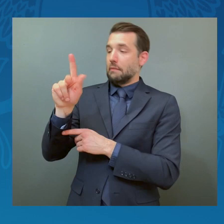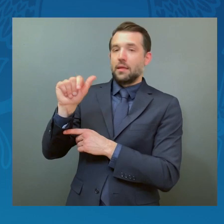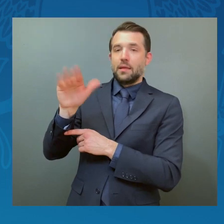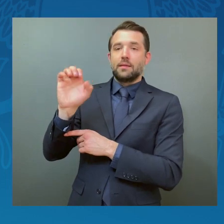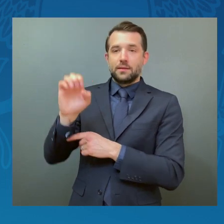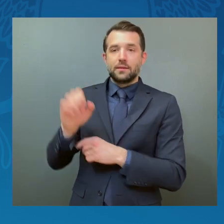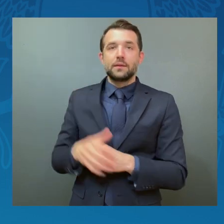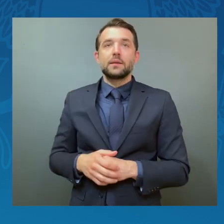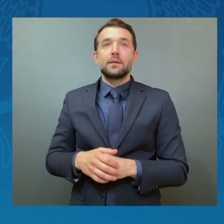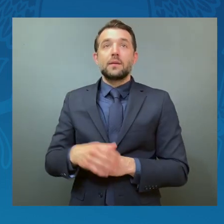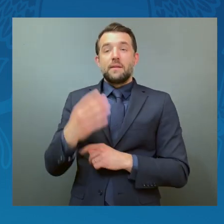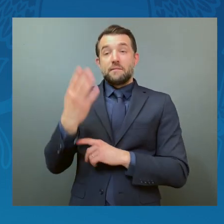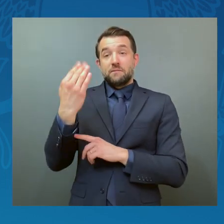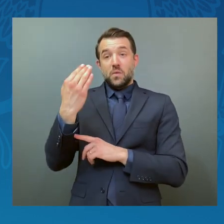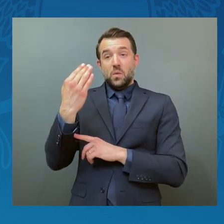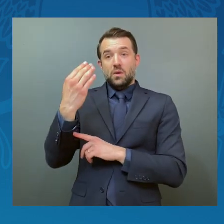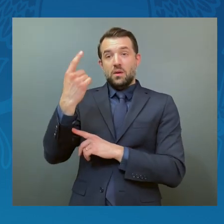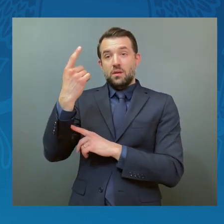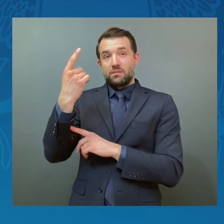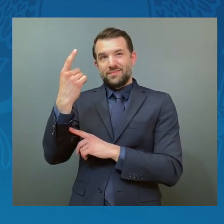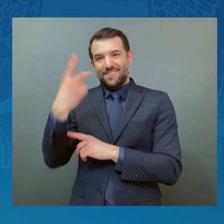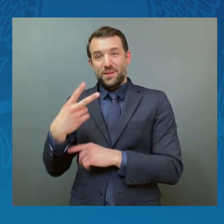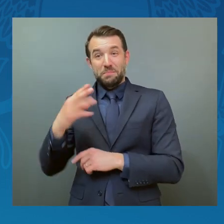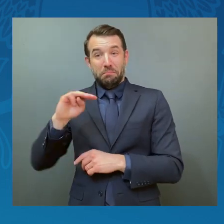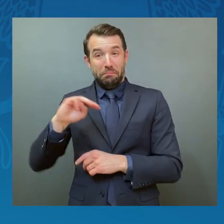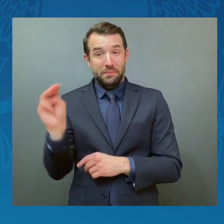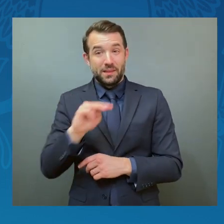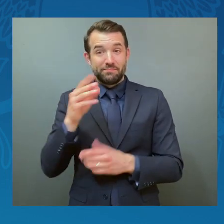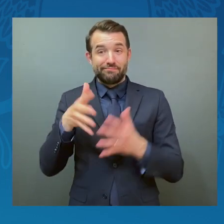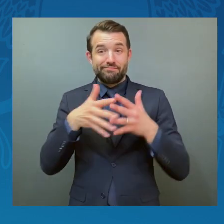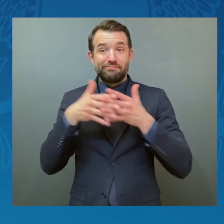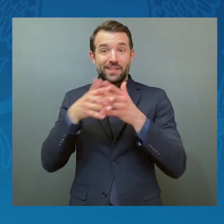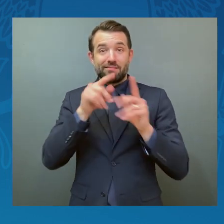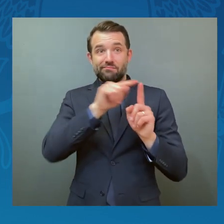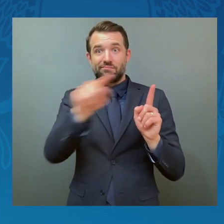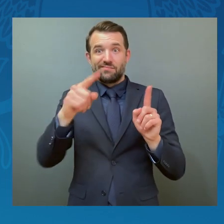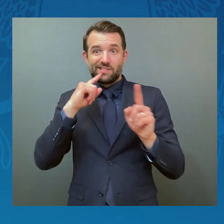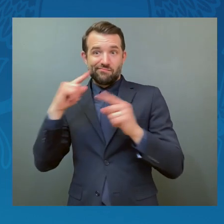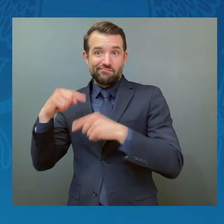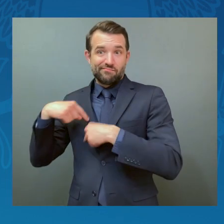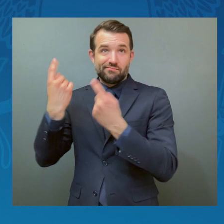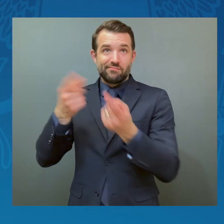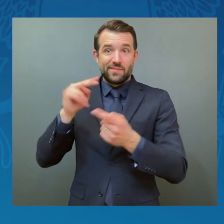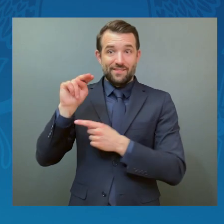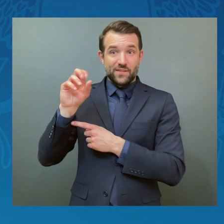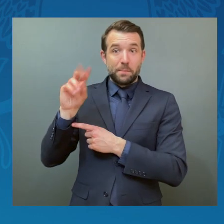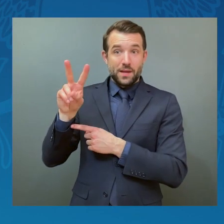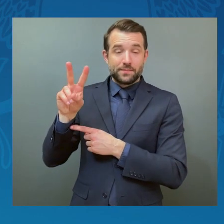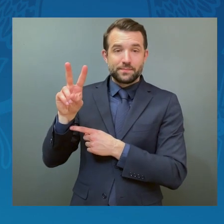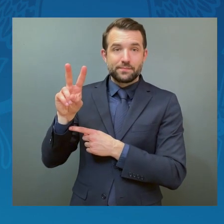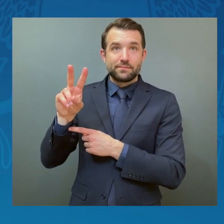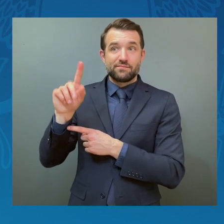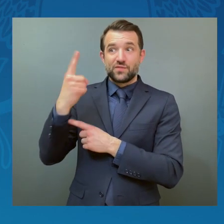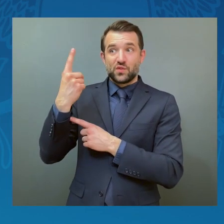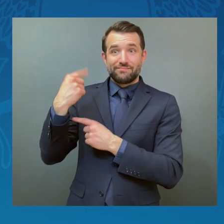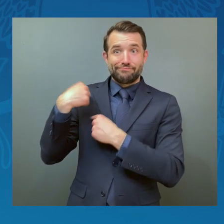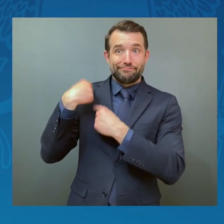through the Affordable Care Act since November 1st. Another tool to shield Americans from oppressive medical debt